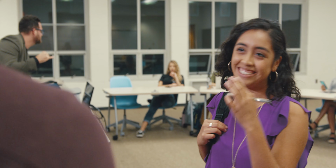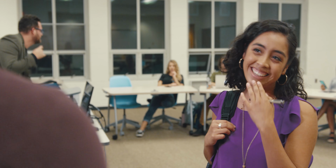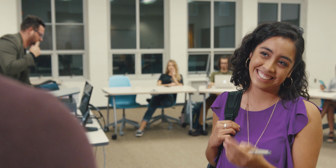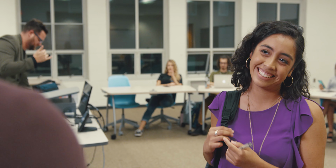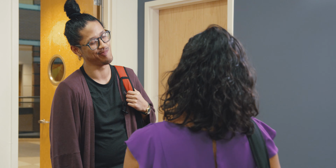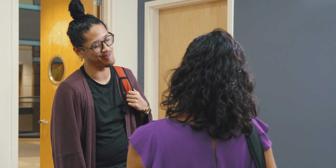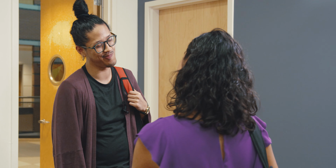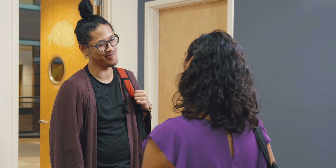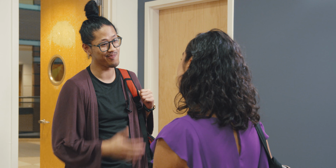Thank you.